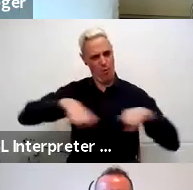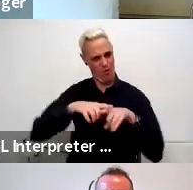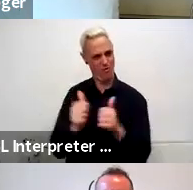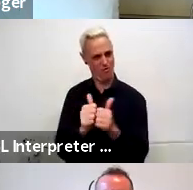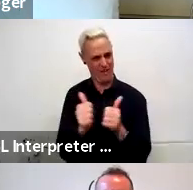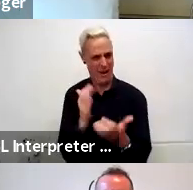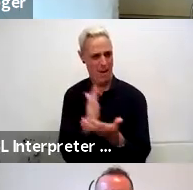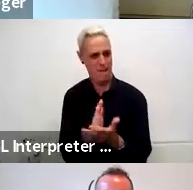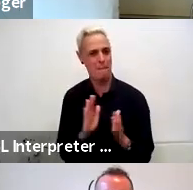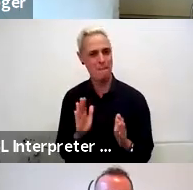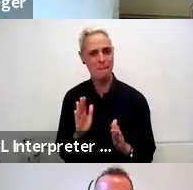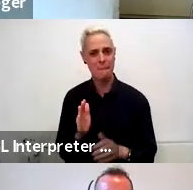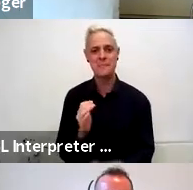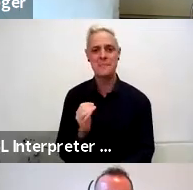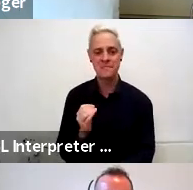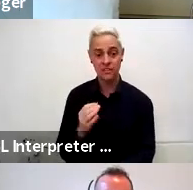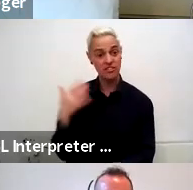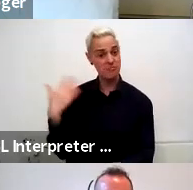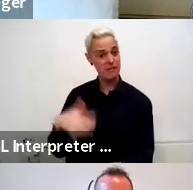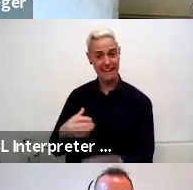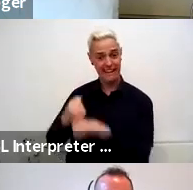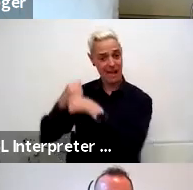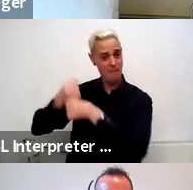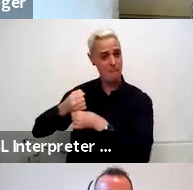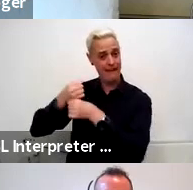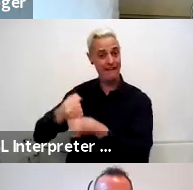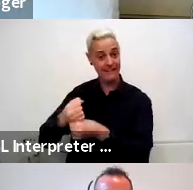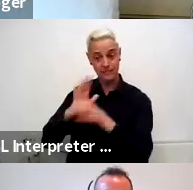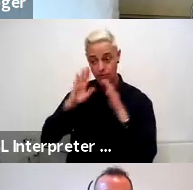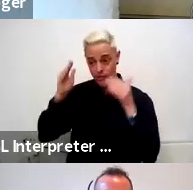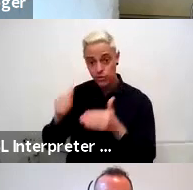Because one of the things I've consistently campaigned on this is the individual person.